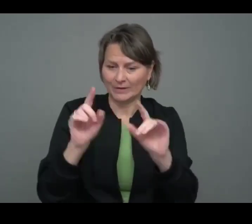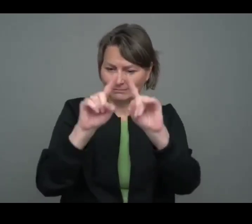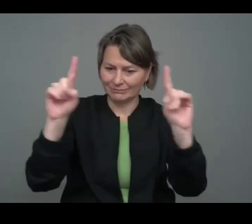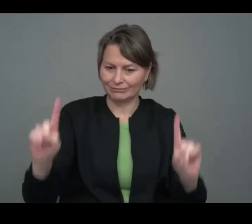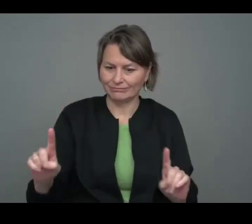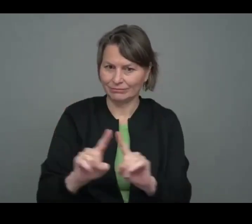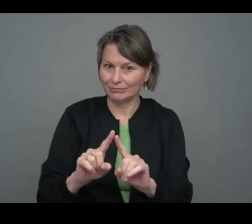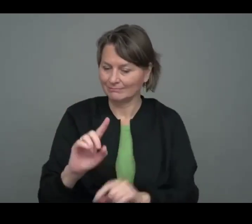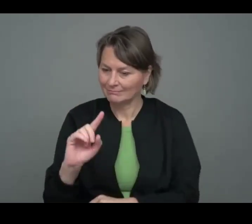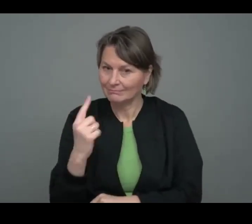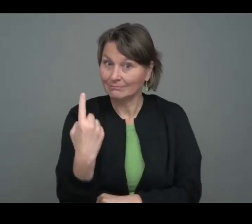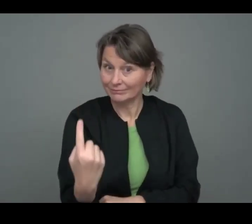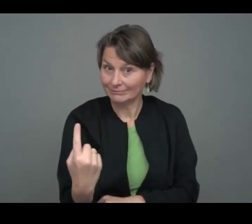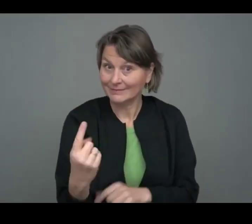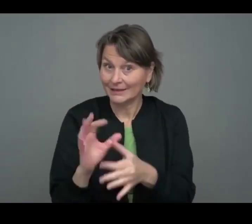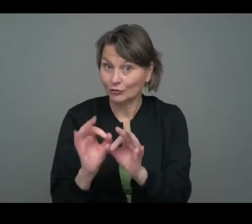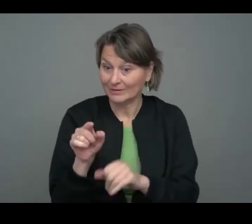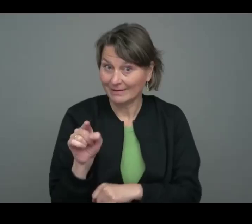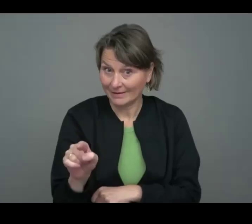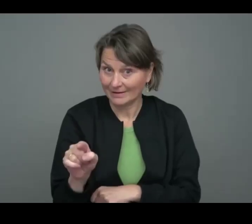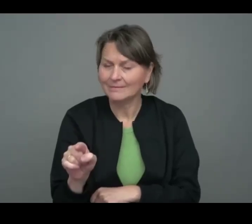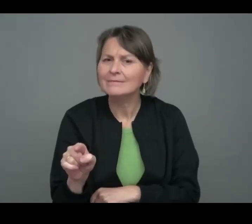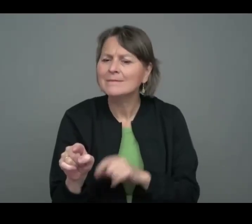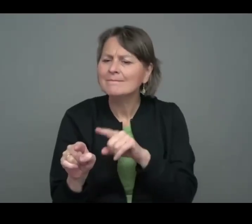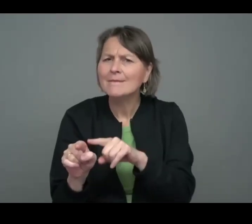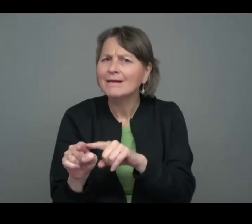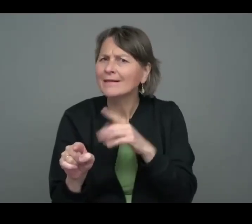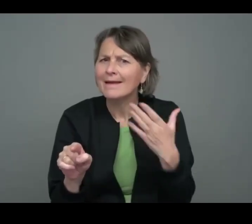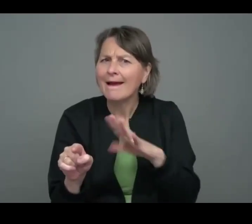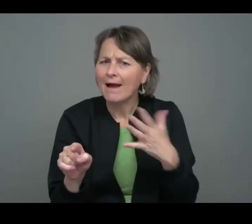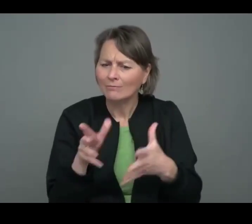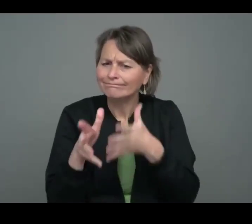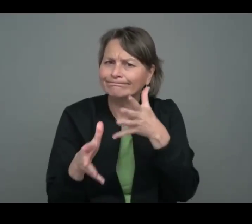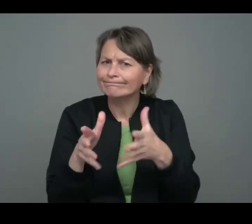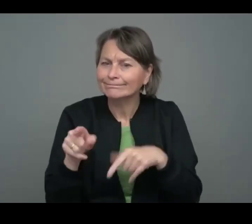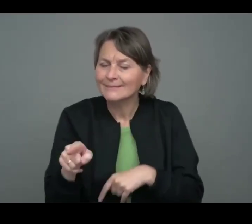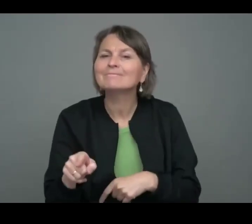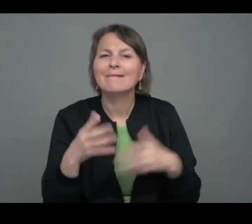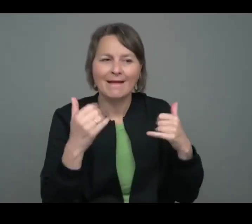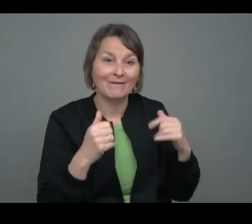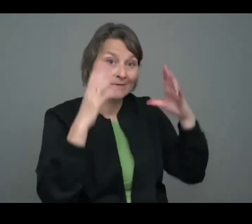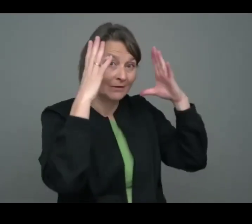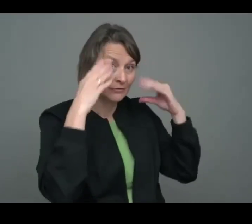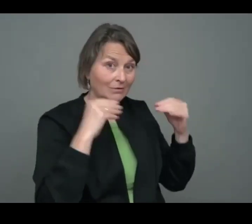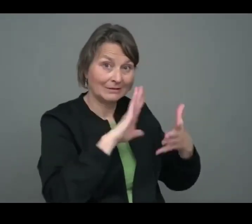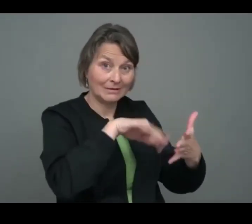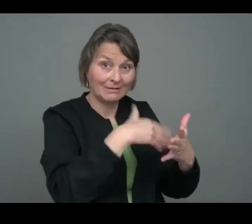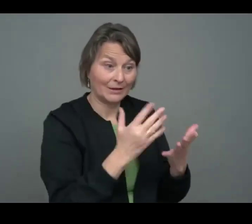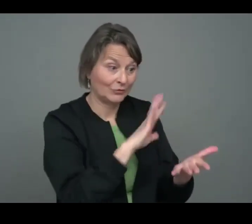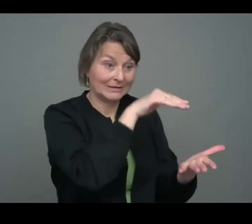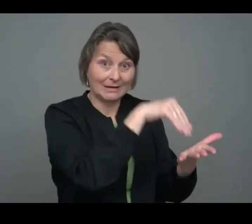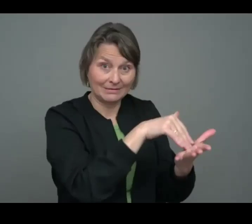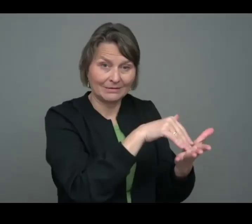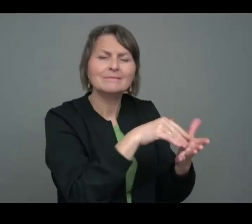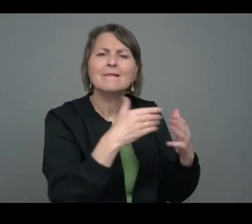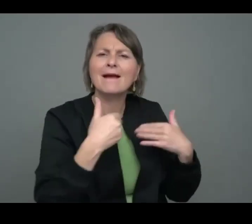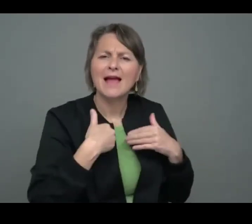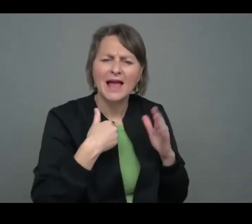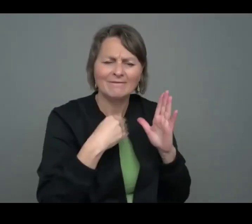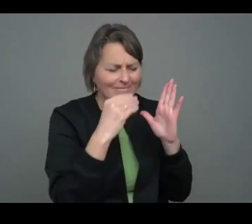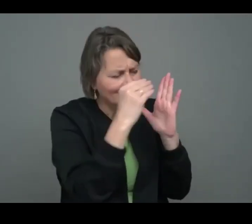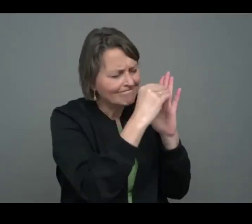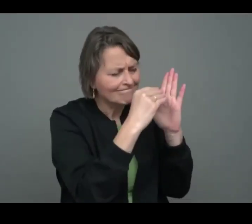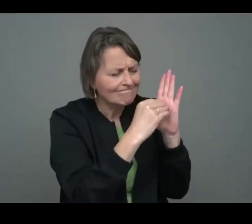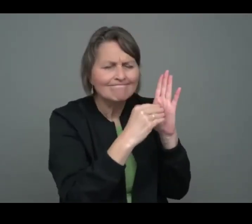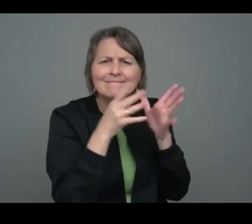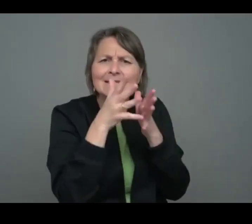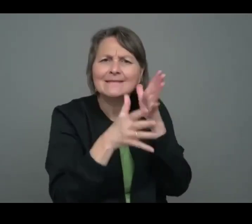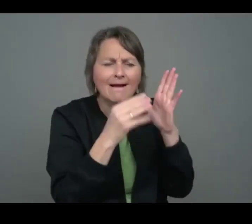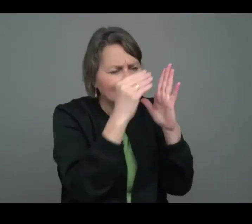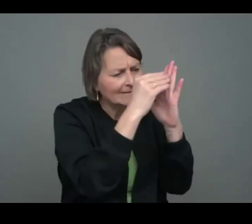interpretation had at that time faced many issues. We were TV interpreters and we were wondering